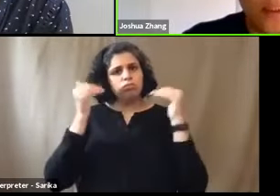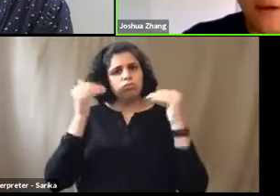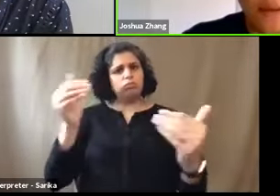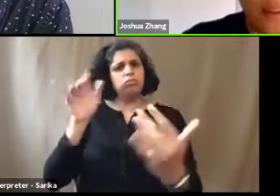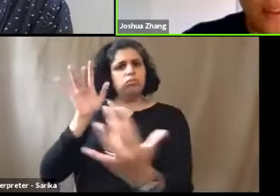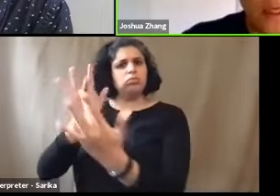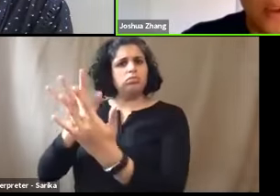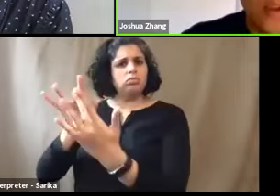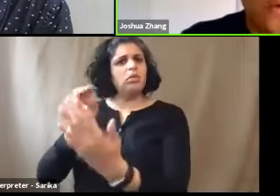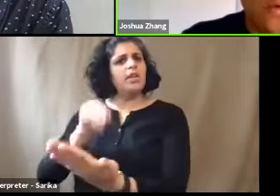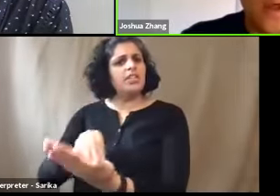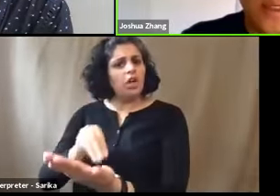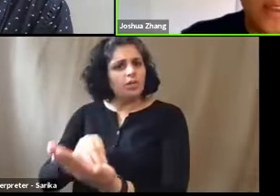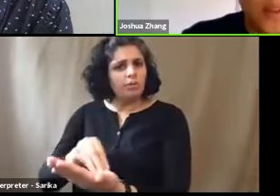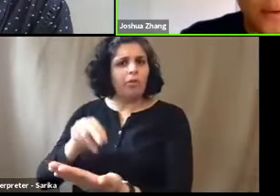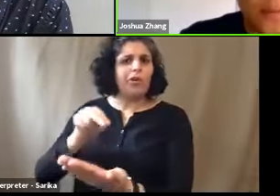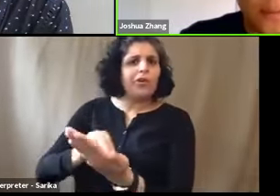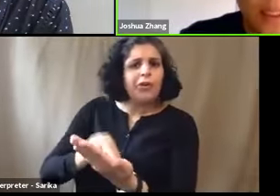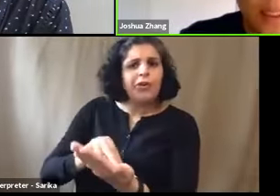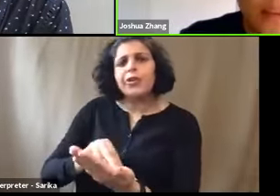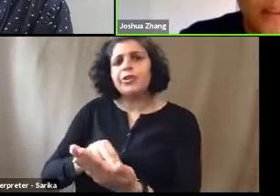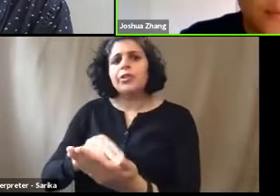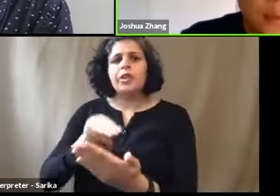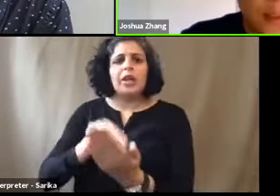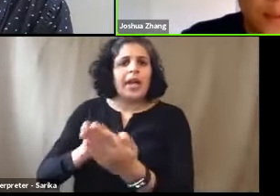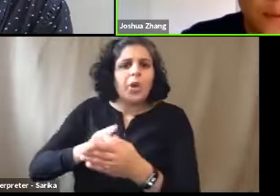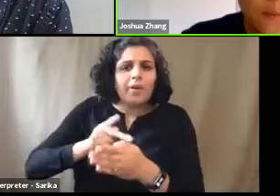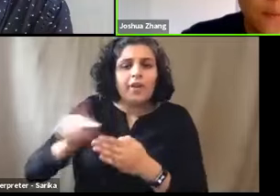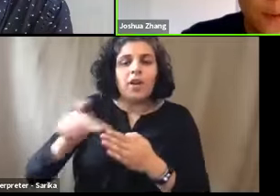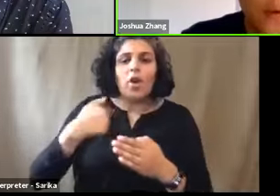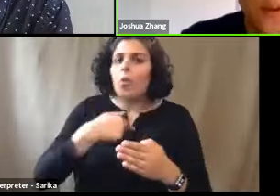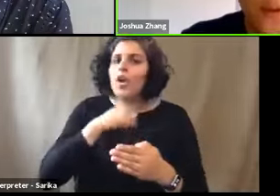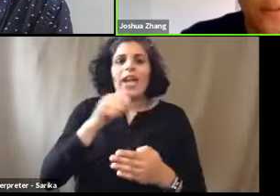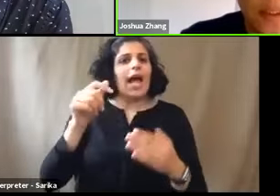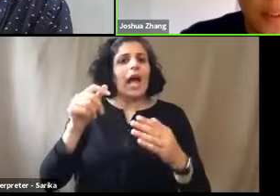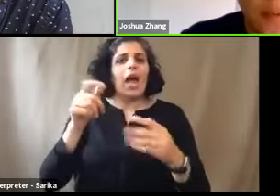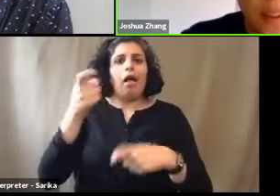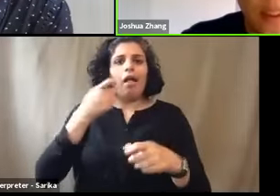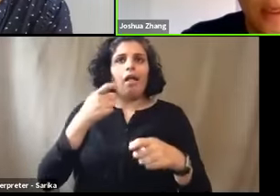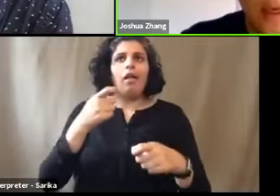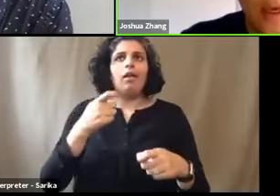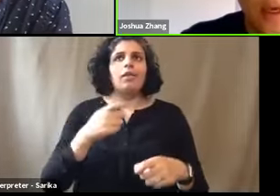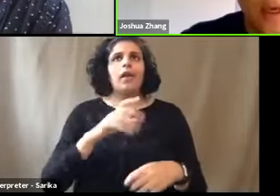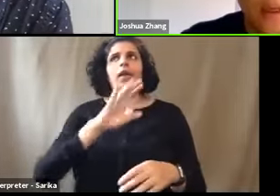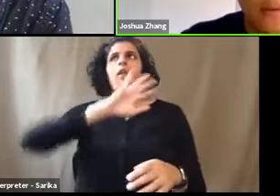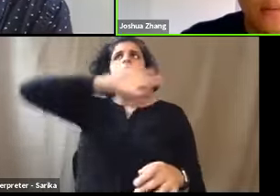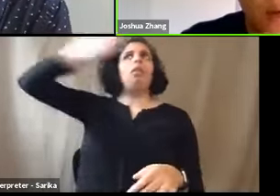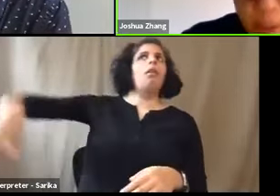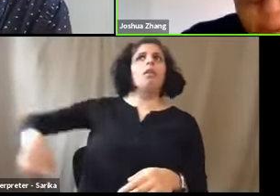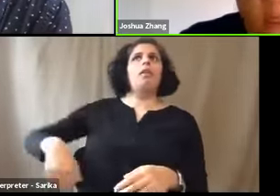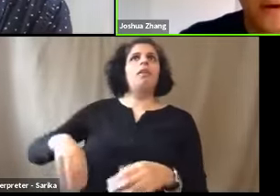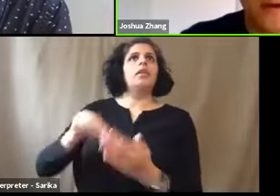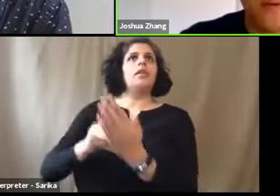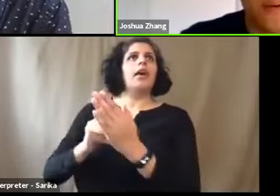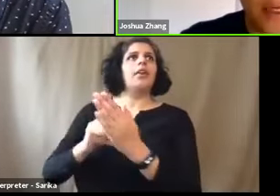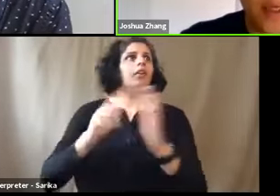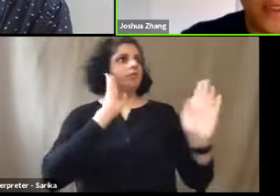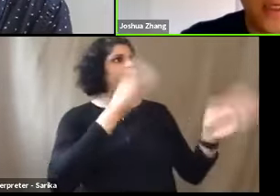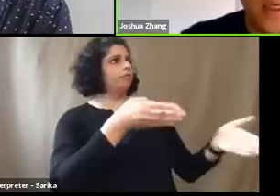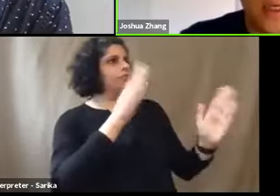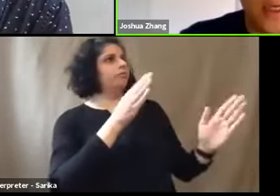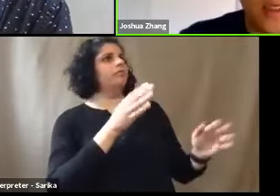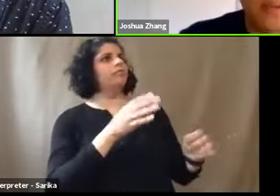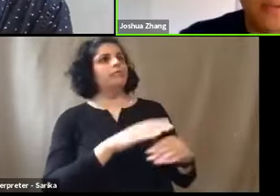So we definitely don't want us to be a substitute for going to your PCP, primary care provider